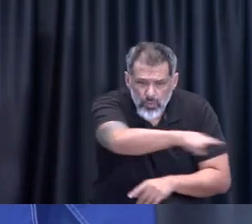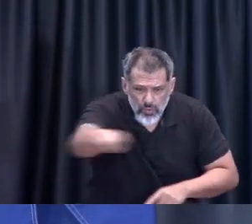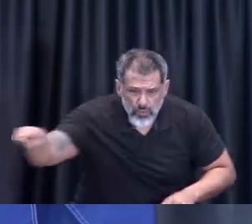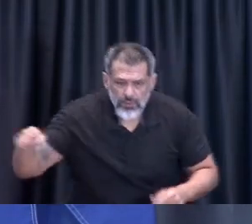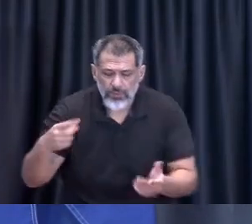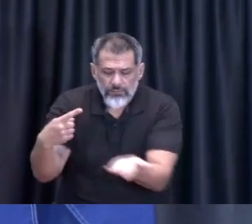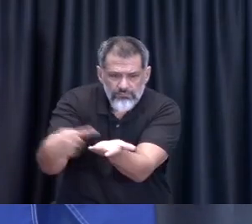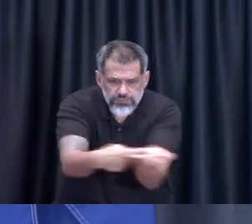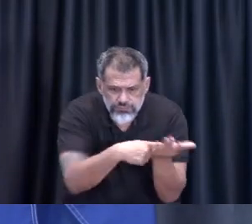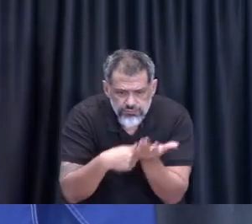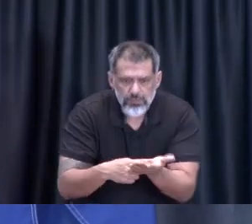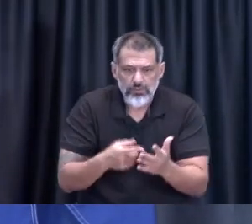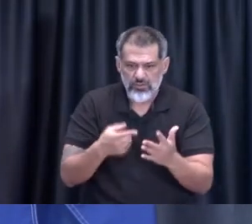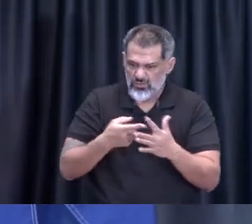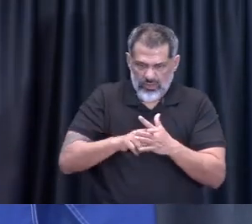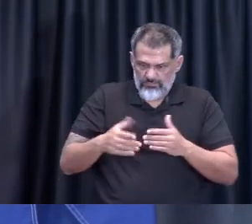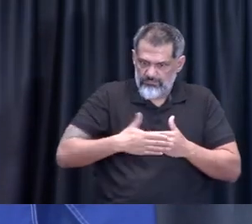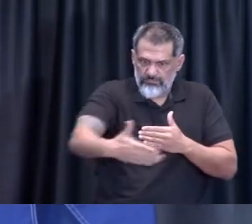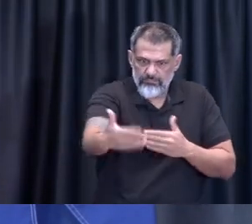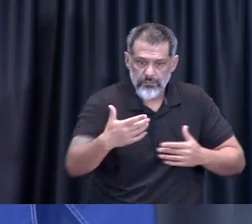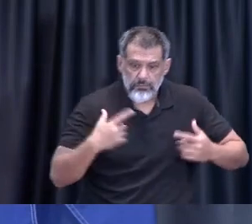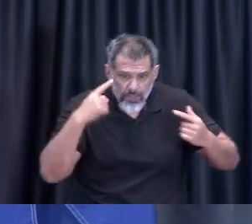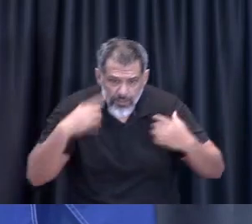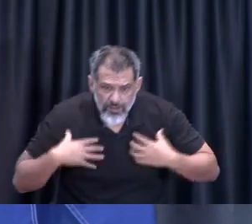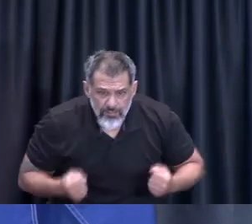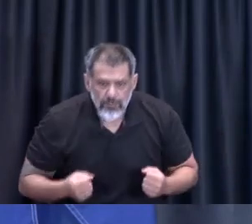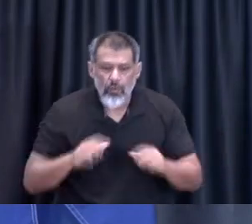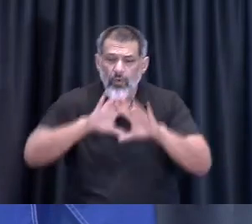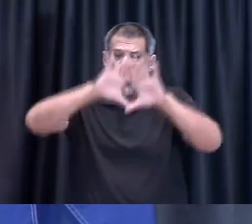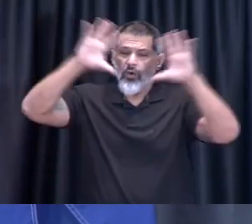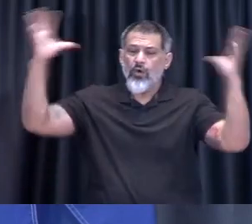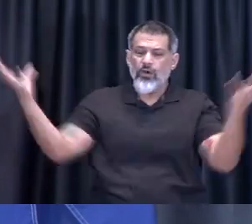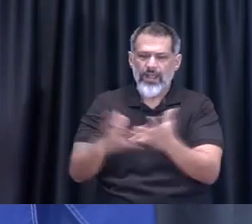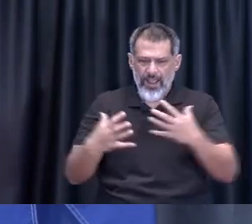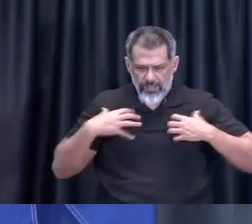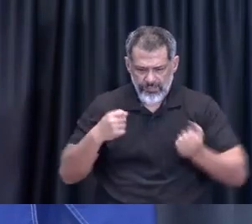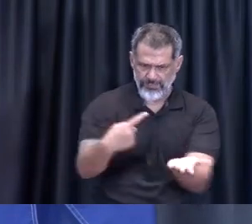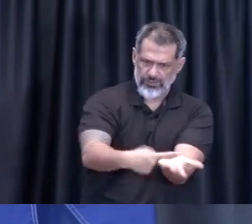wellness as common and comfortable as the discussions we have about